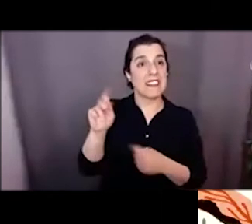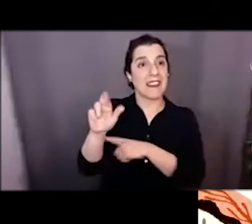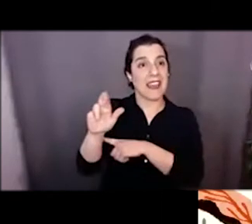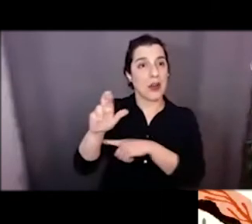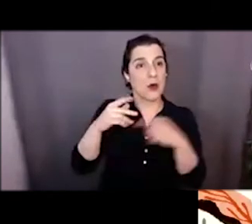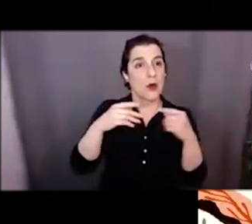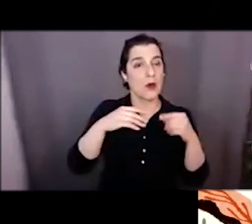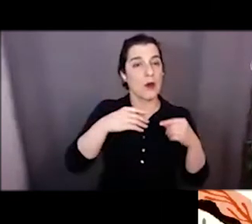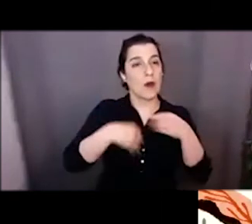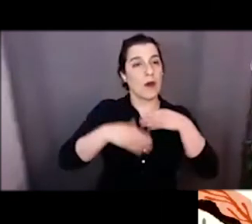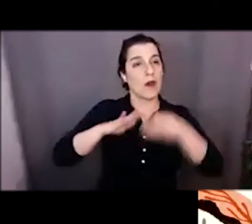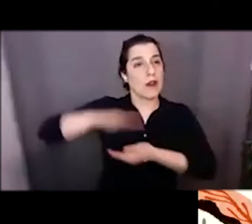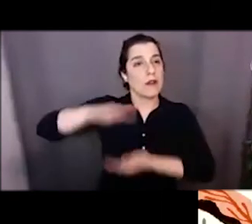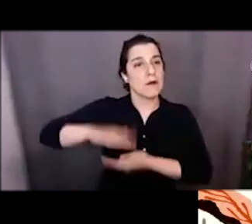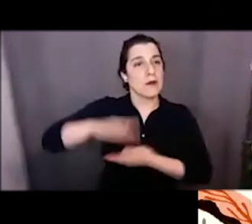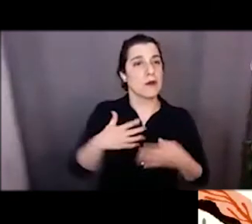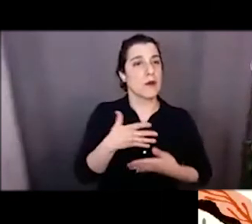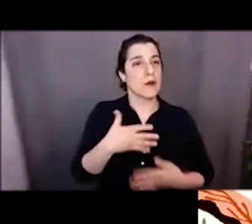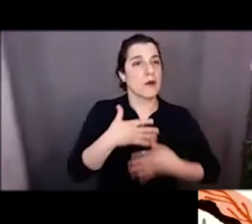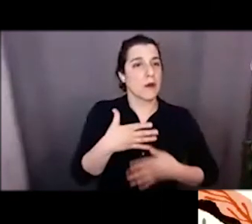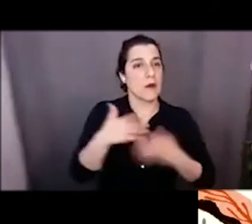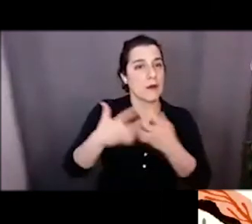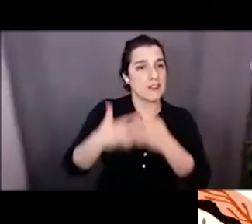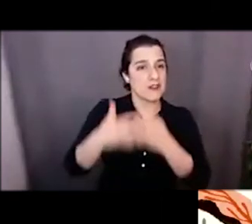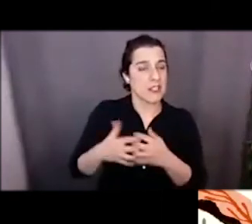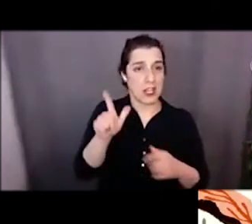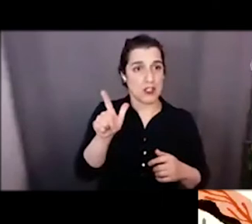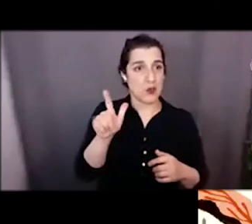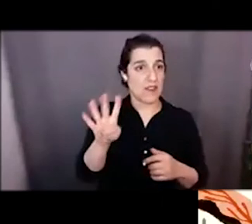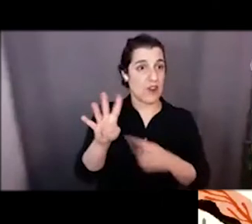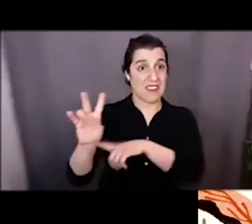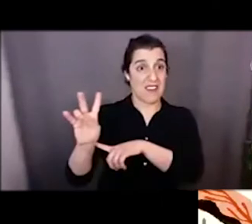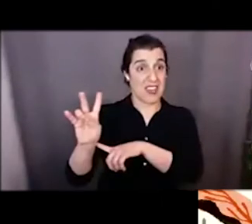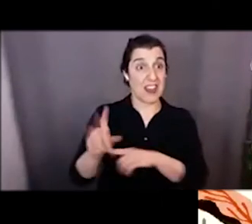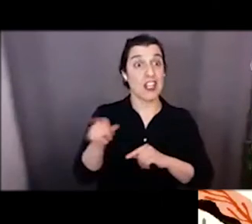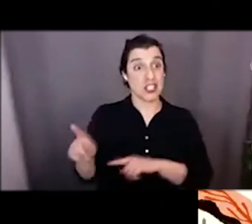And she knows that if she goes into the hospital, her quality of life may be assessed as quite poor.